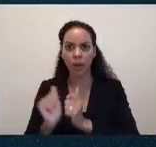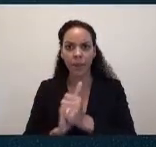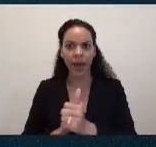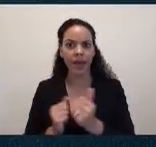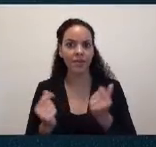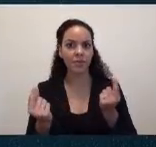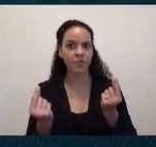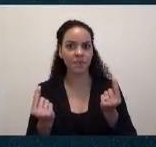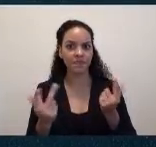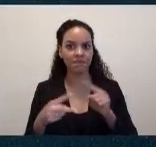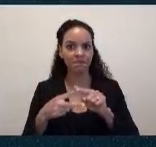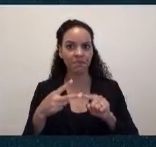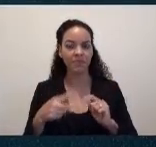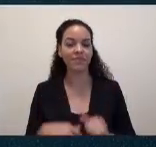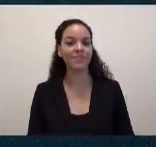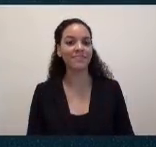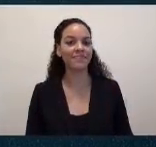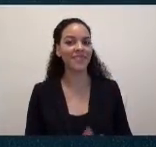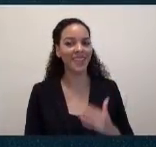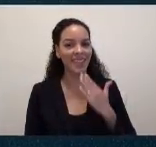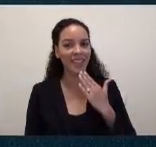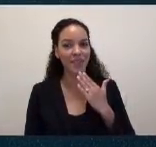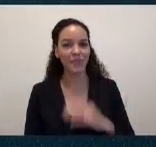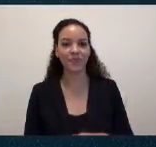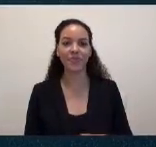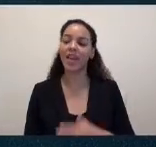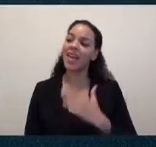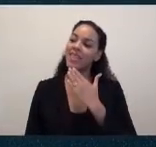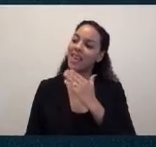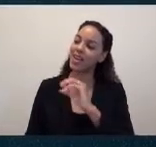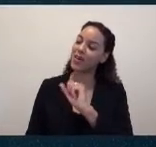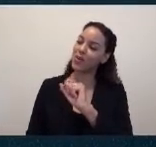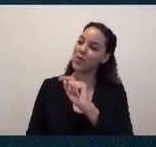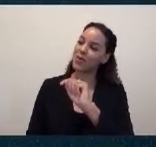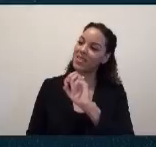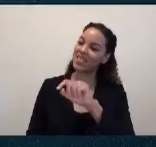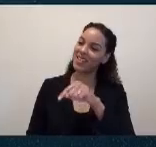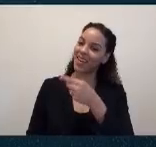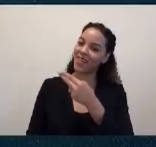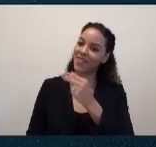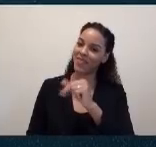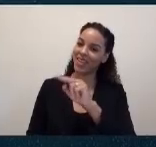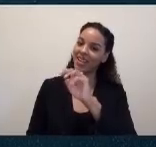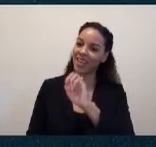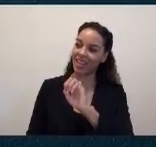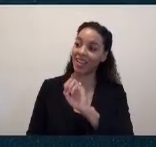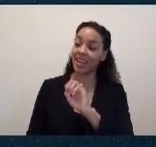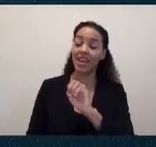Senator Duckworth: Well, thank you, Stephanie. Every American, every American should have access to paid leave,